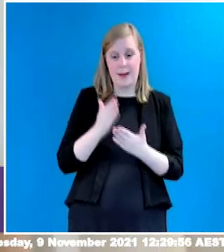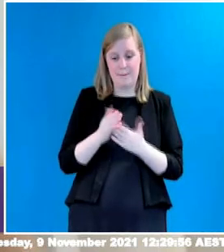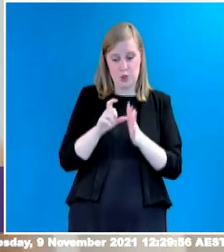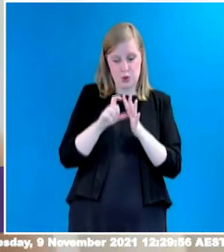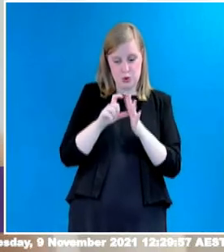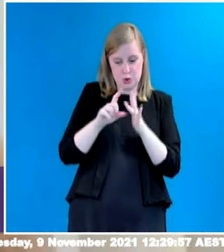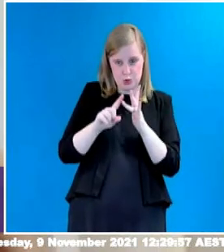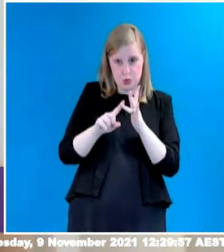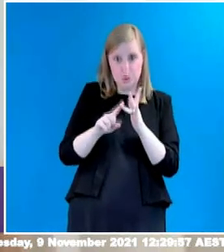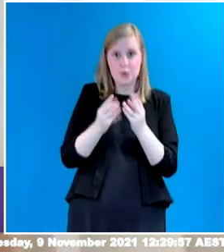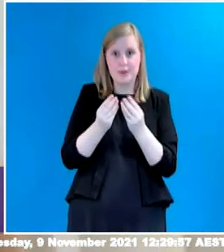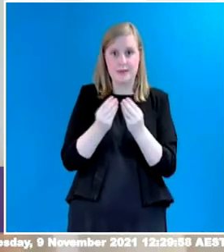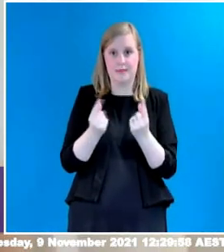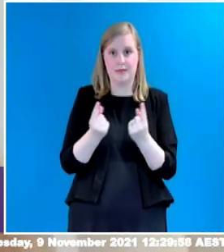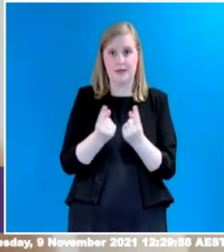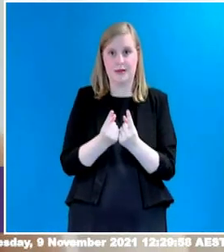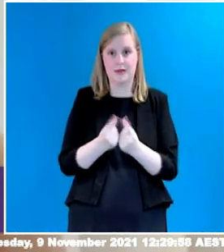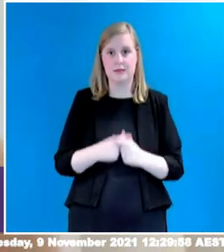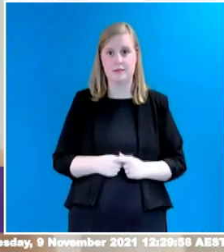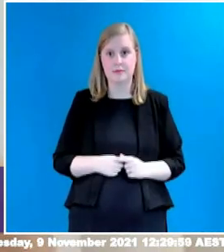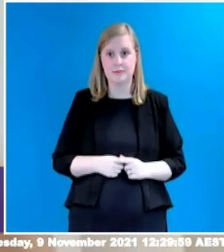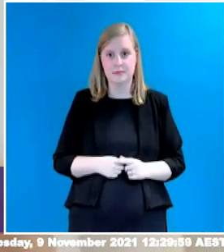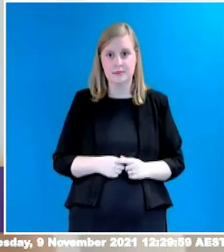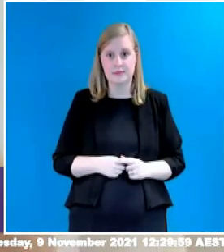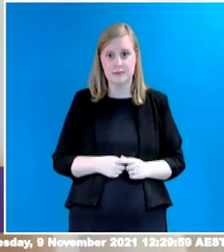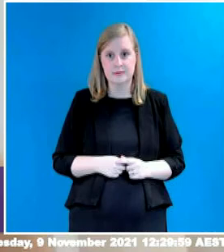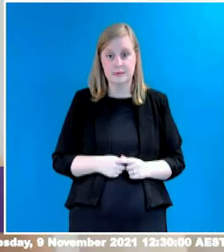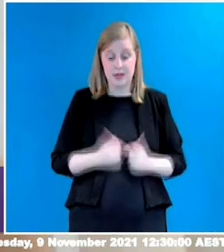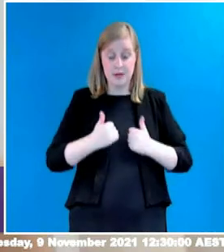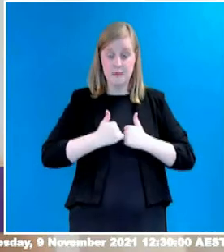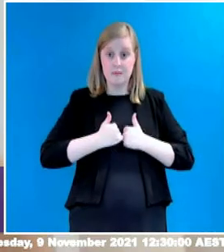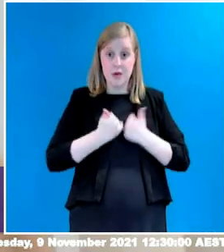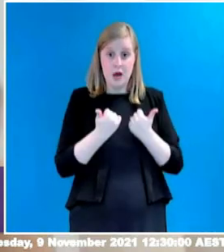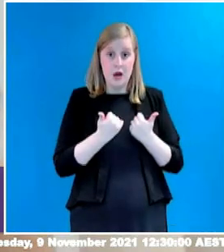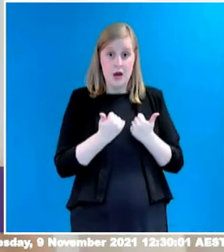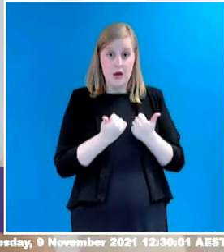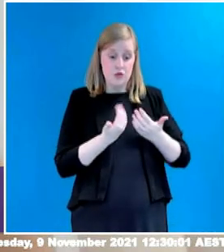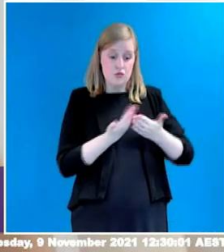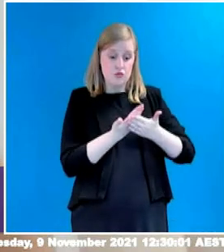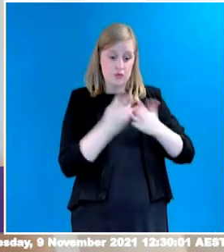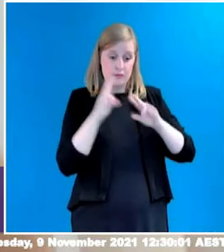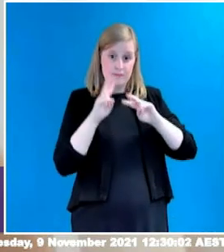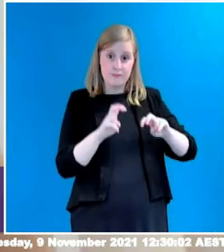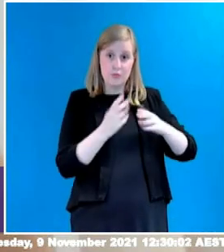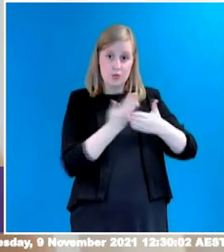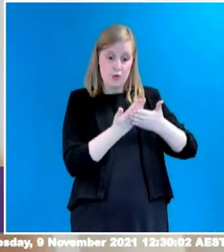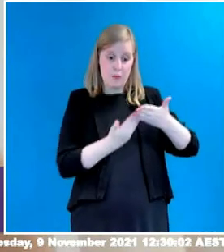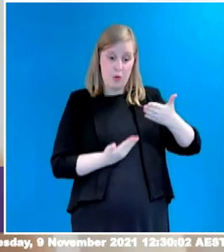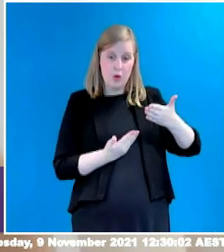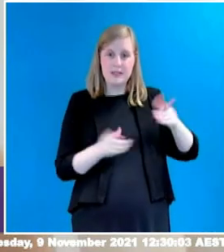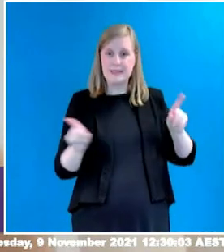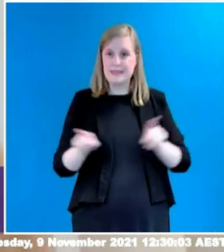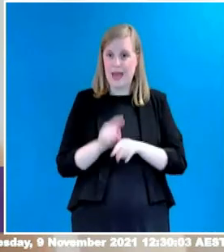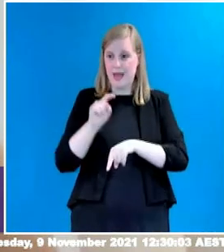This is backed up by what I found in my Westpac Fellowship report, which was done at a similar time to this research.